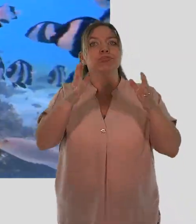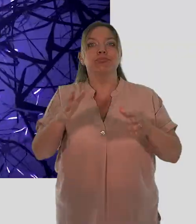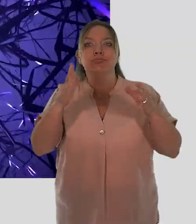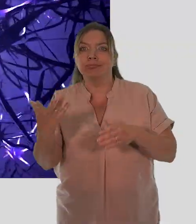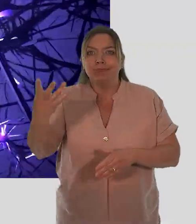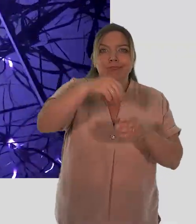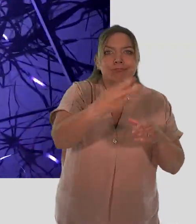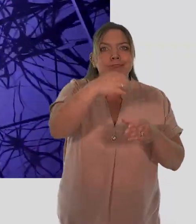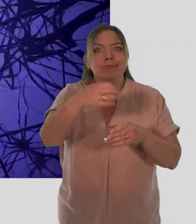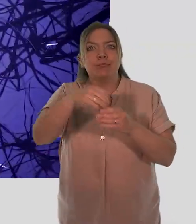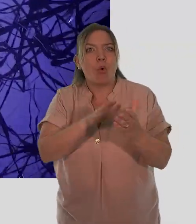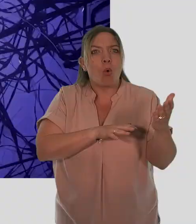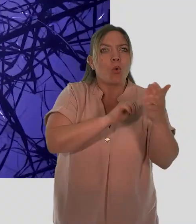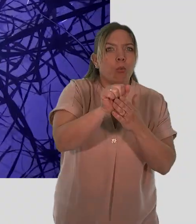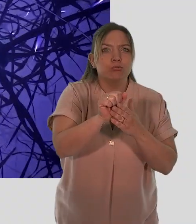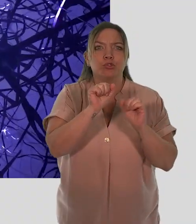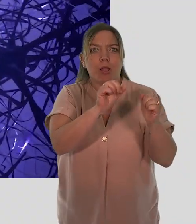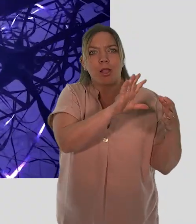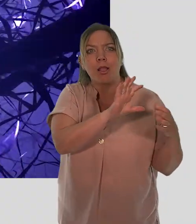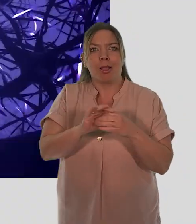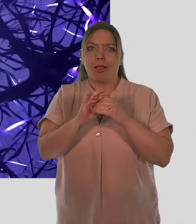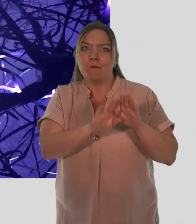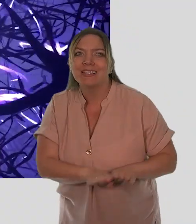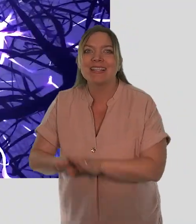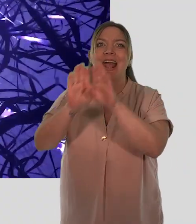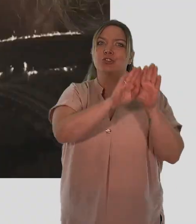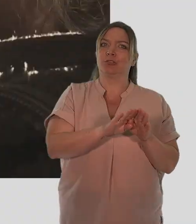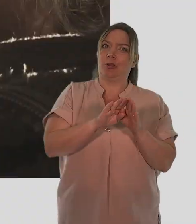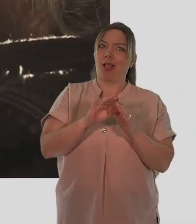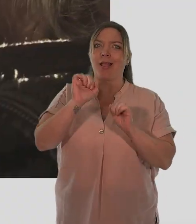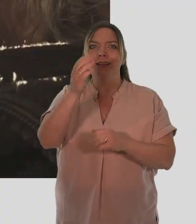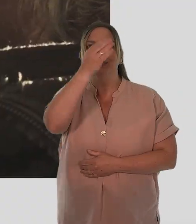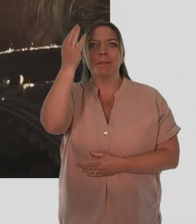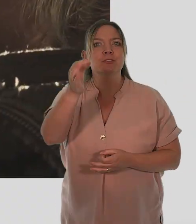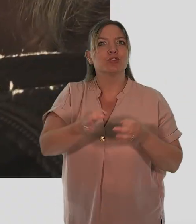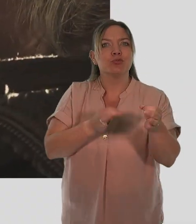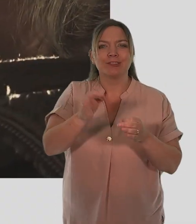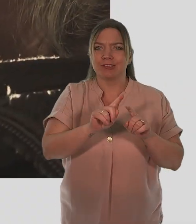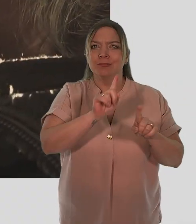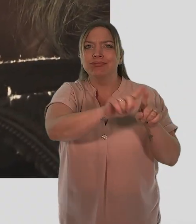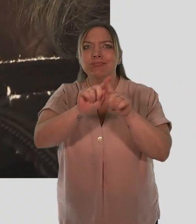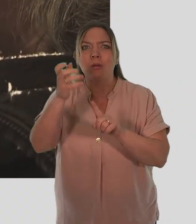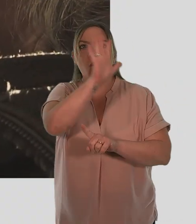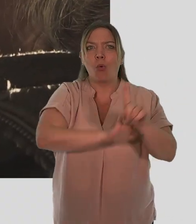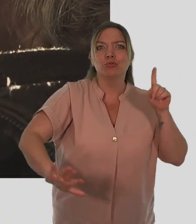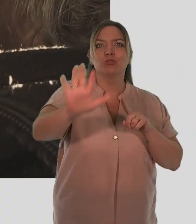Despite the growing elderly population, dementia services vary widely across the region.